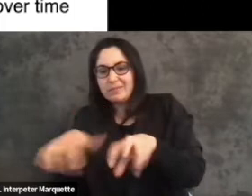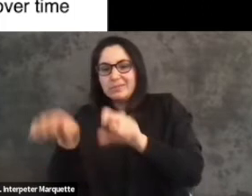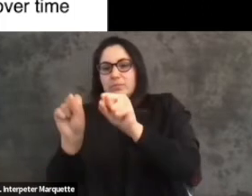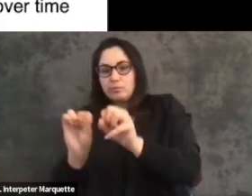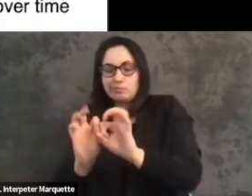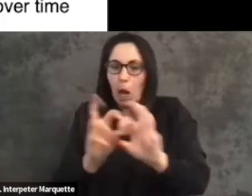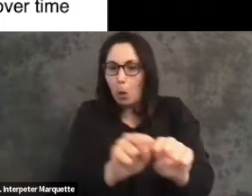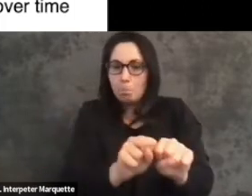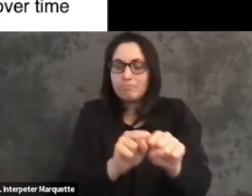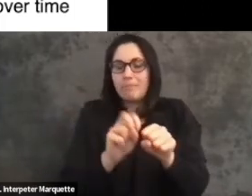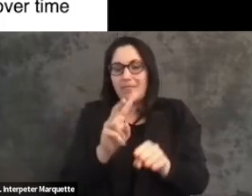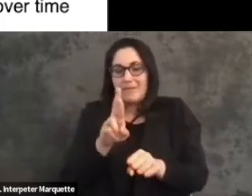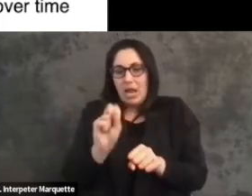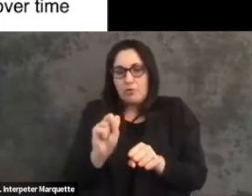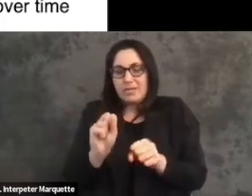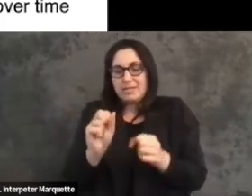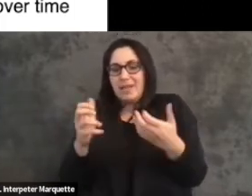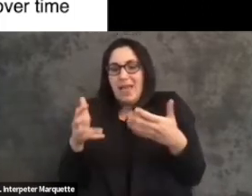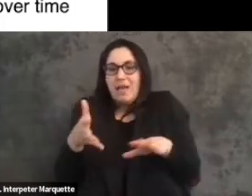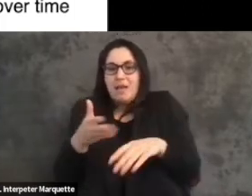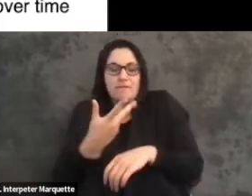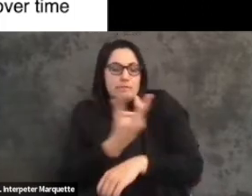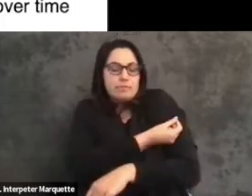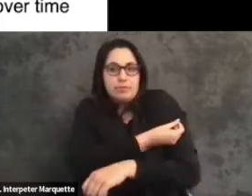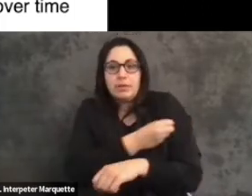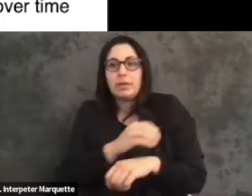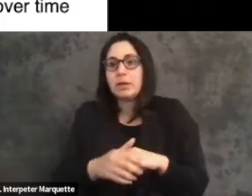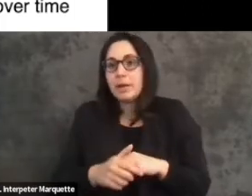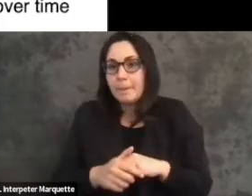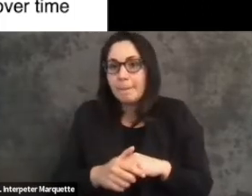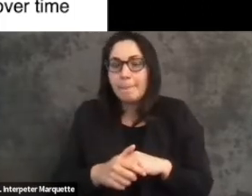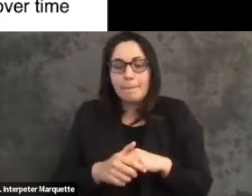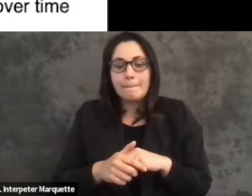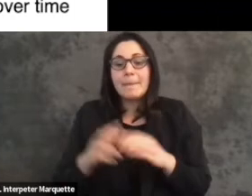antibodies. So the ability of antibodies to kind of pick up and tackle and take down the